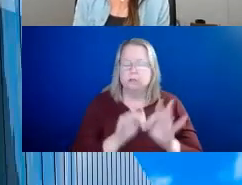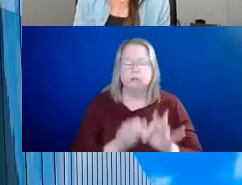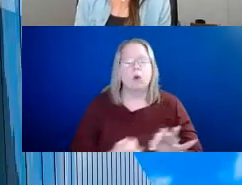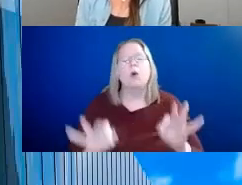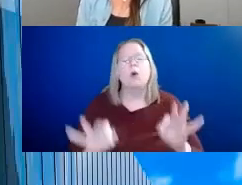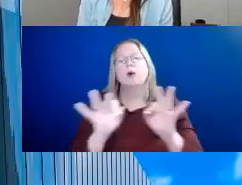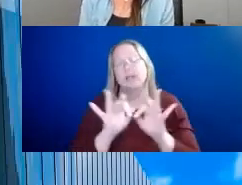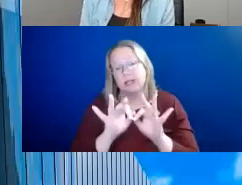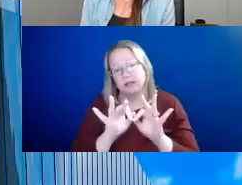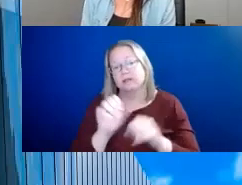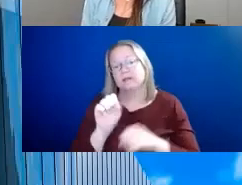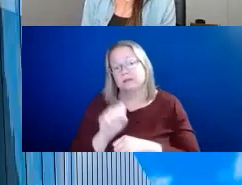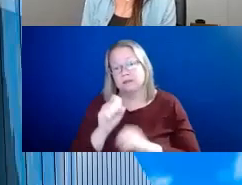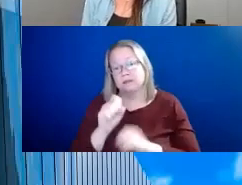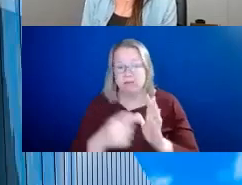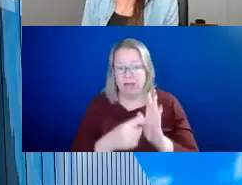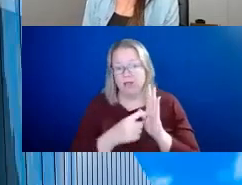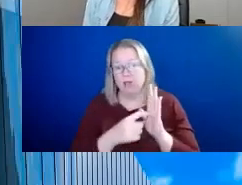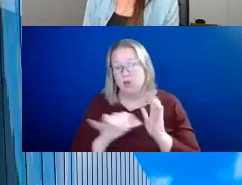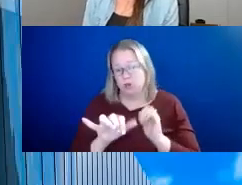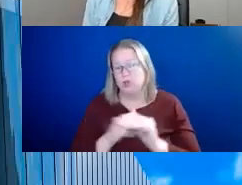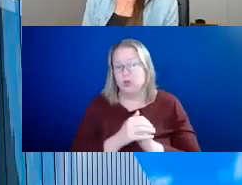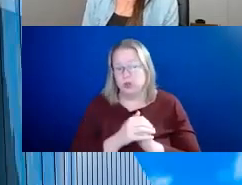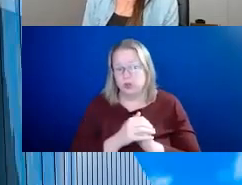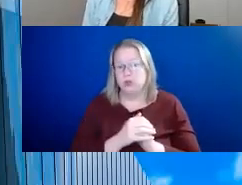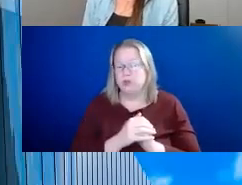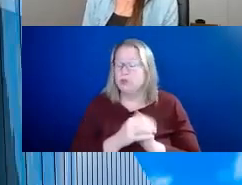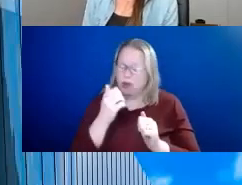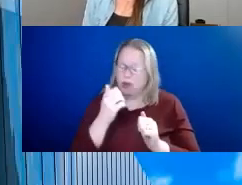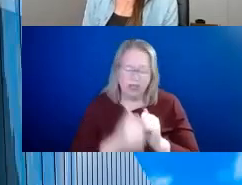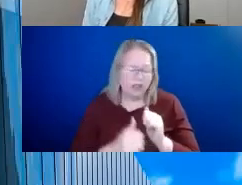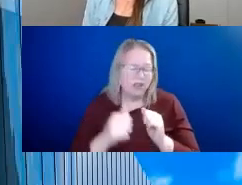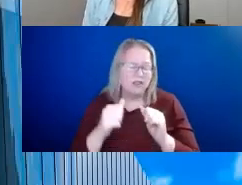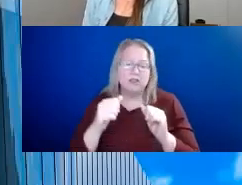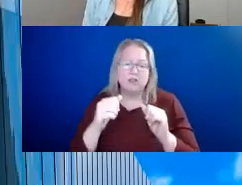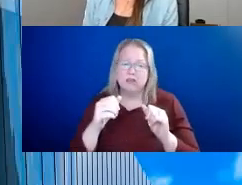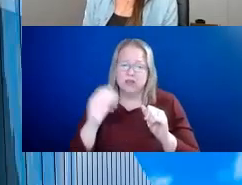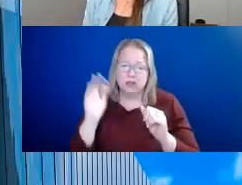is also mandatory. So every single 12:19:16 presenting author involved in your